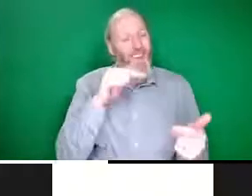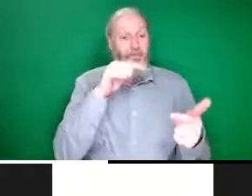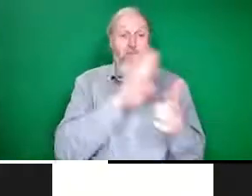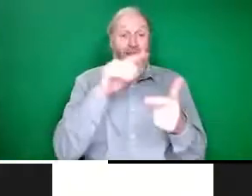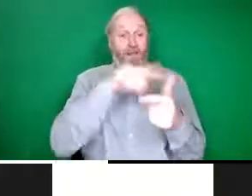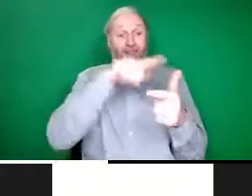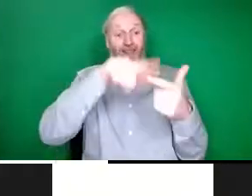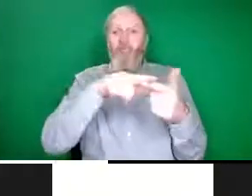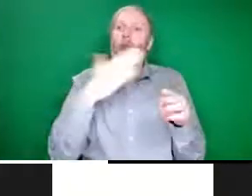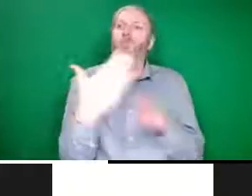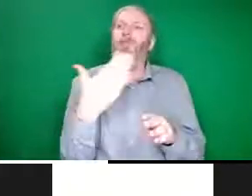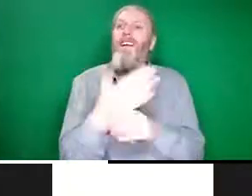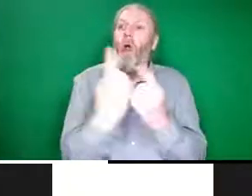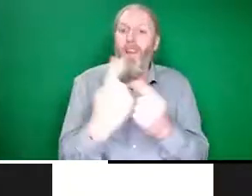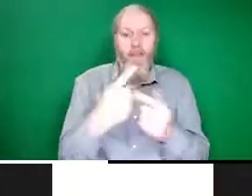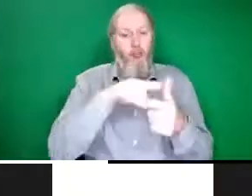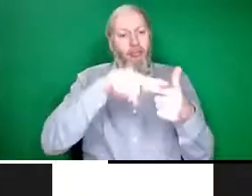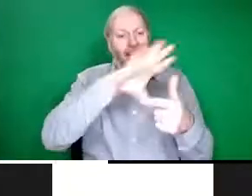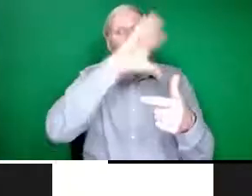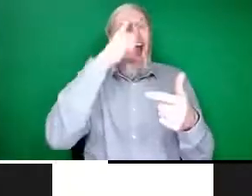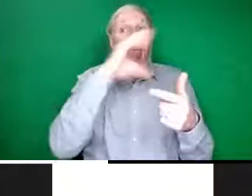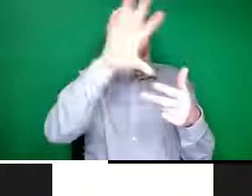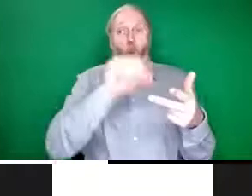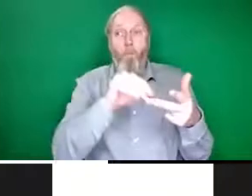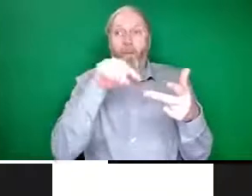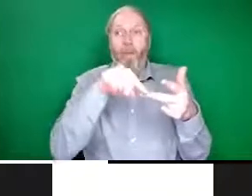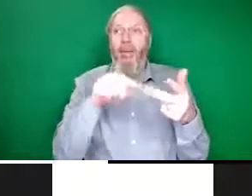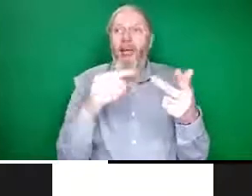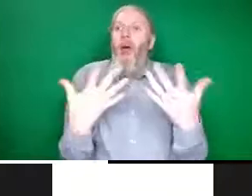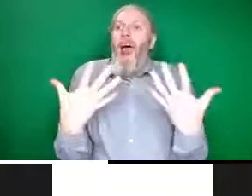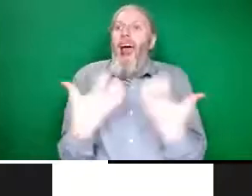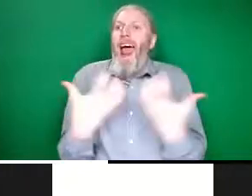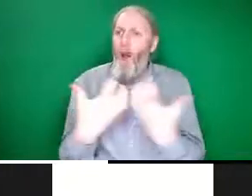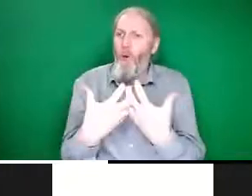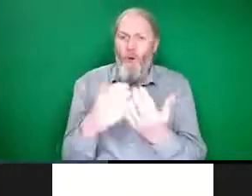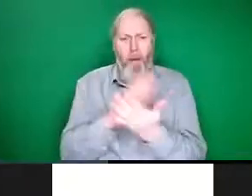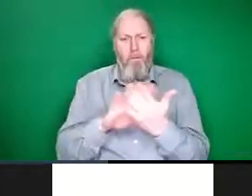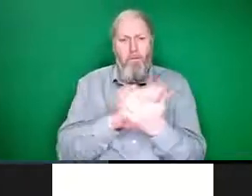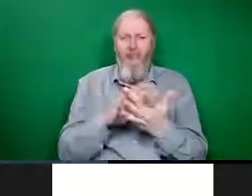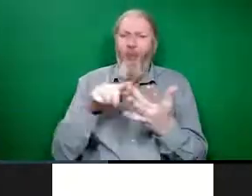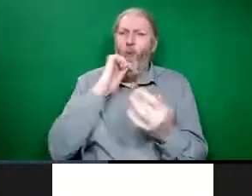the creative and cultural industries, and high street regeneration. Creative and cultural sectors as a driver for high